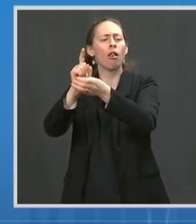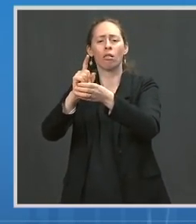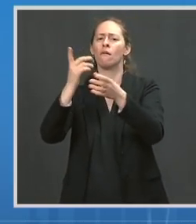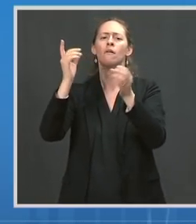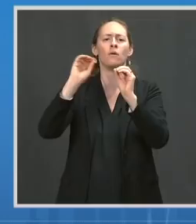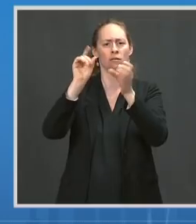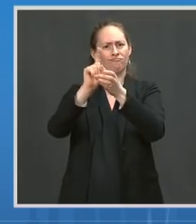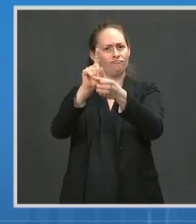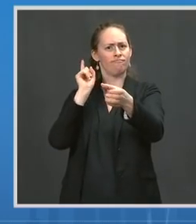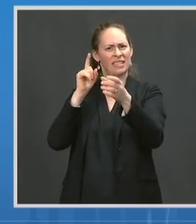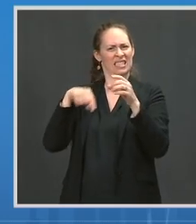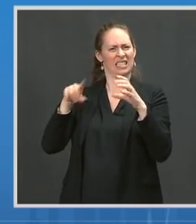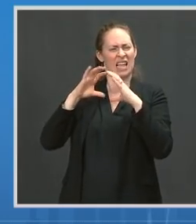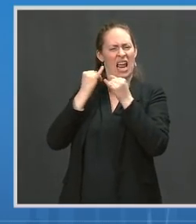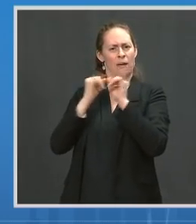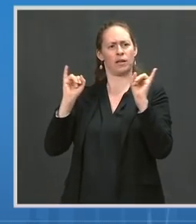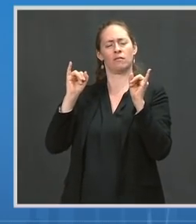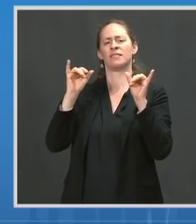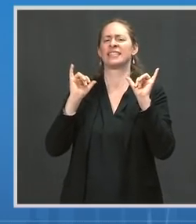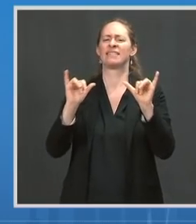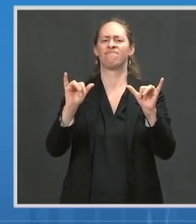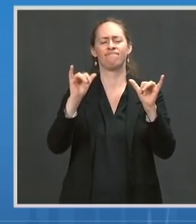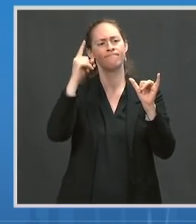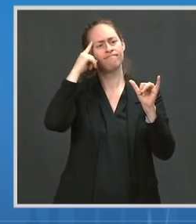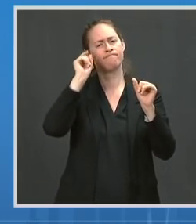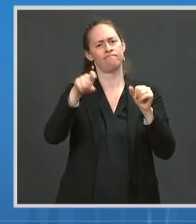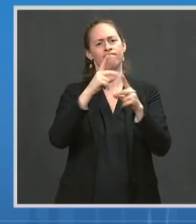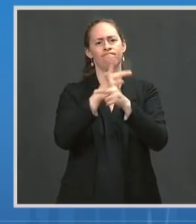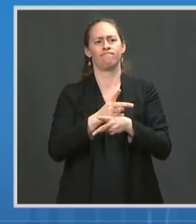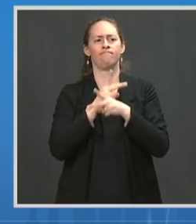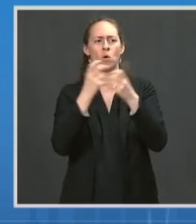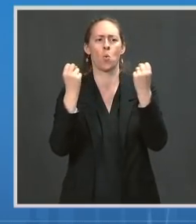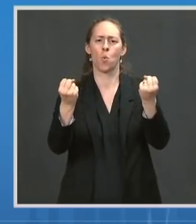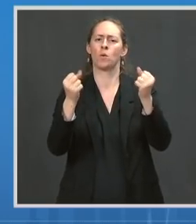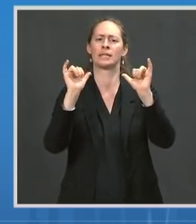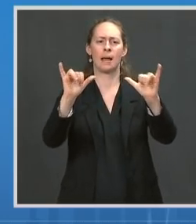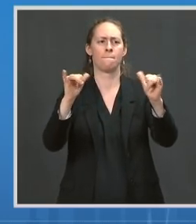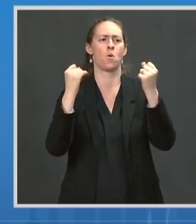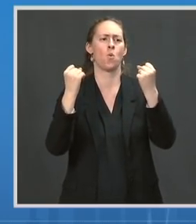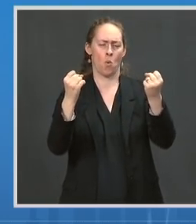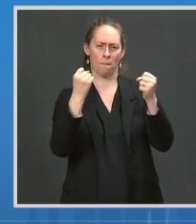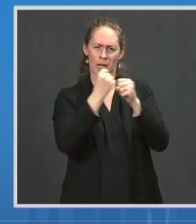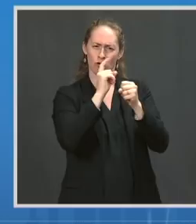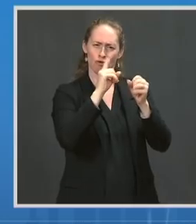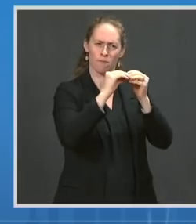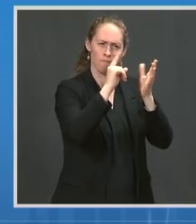to review any additional cases that might come in, and for them to conduct a complete risk assessment